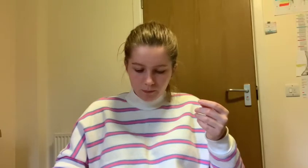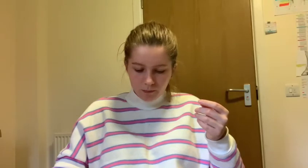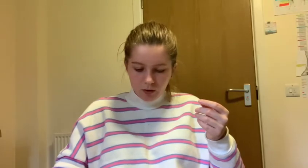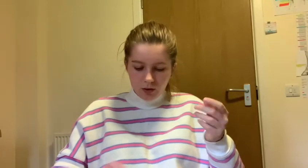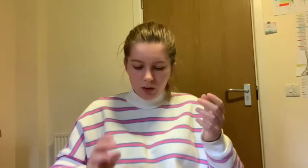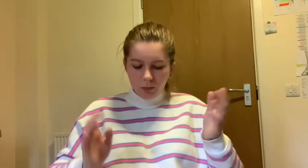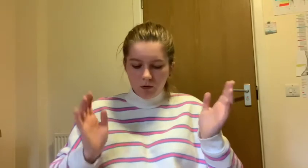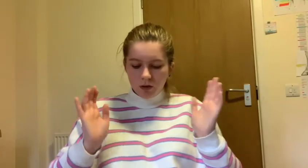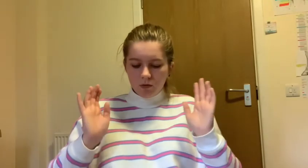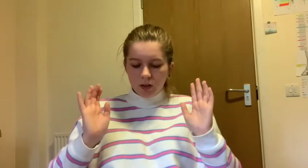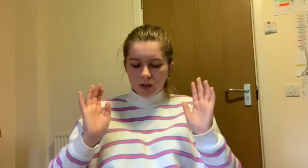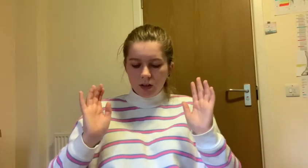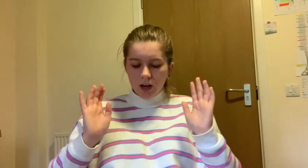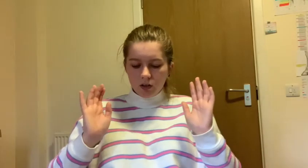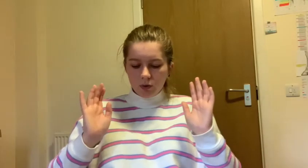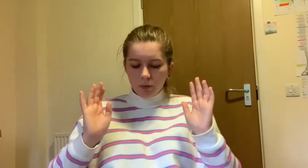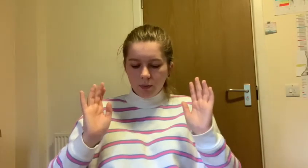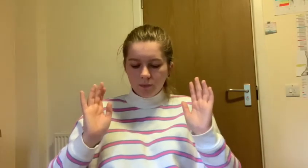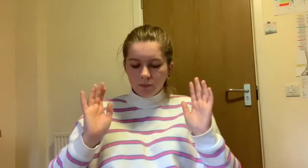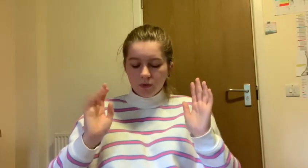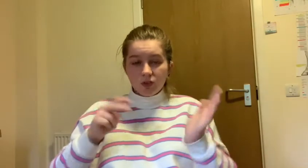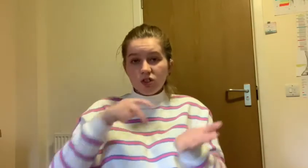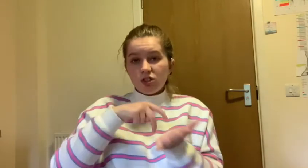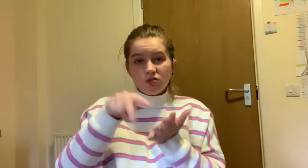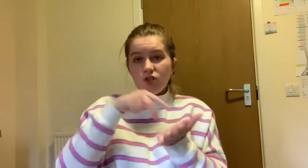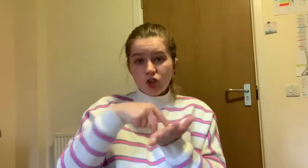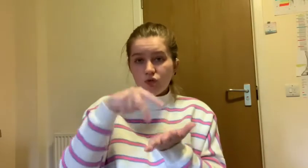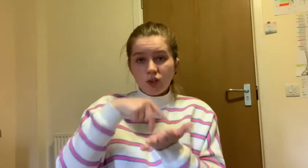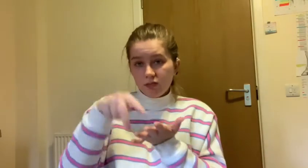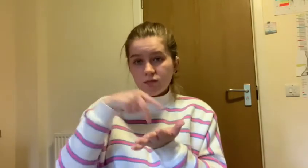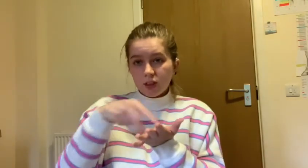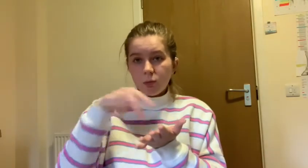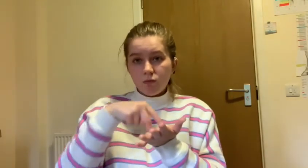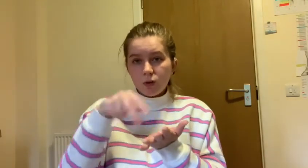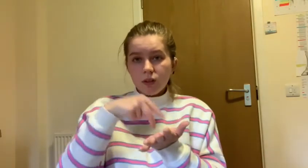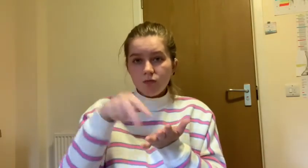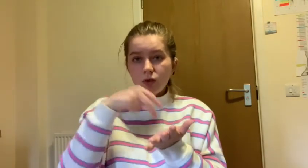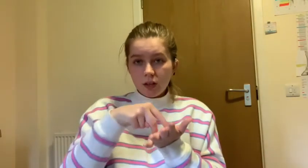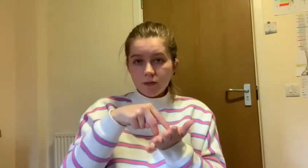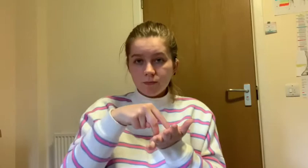"Keep on running and running till I catch up" just, your'e just running "Keep on running and running"